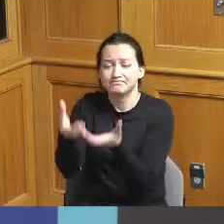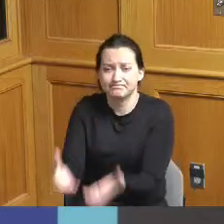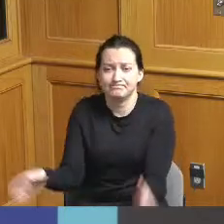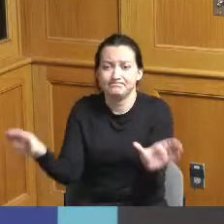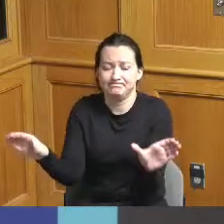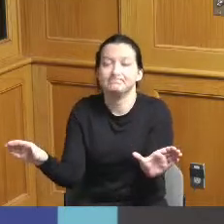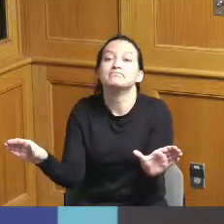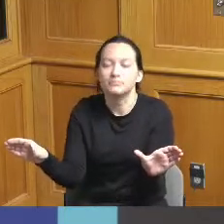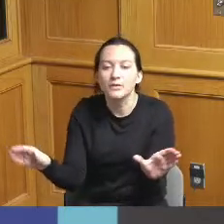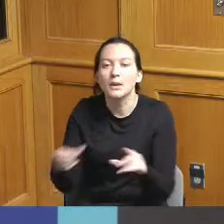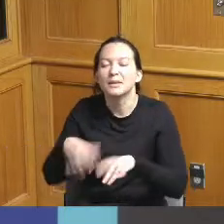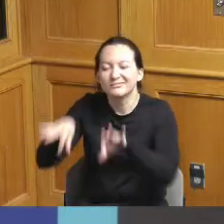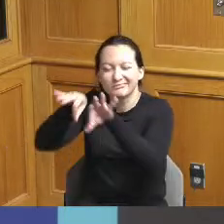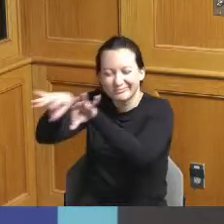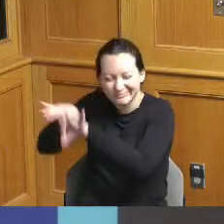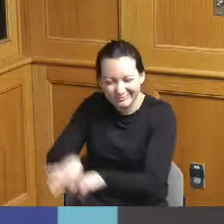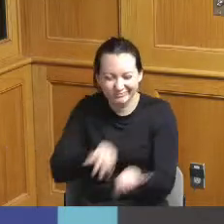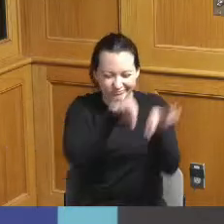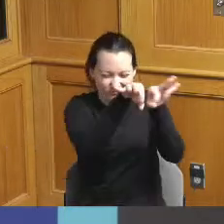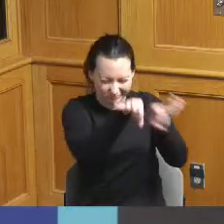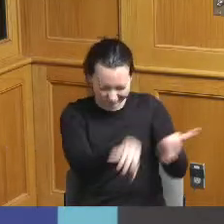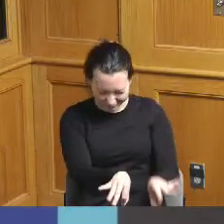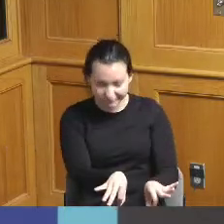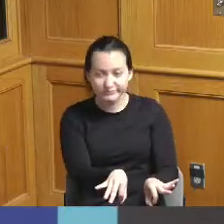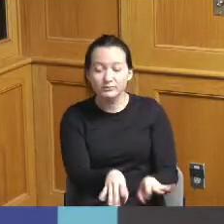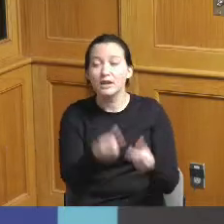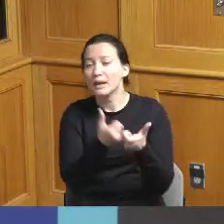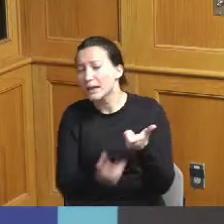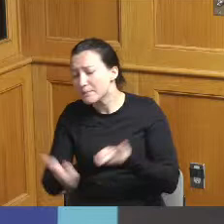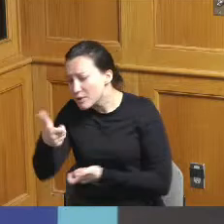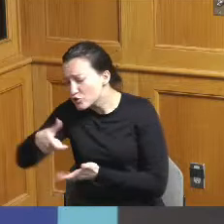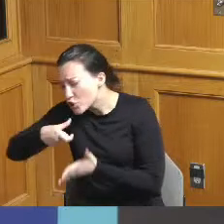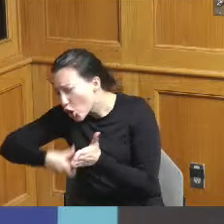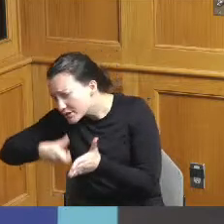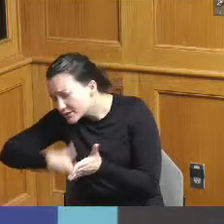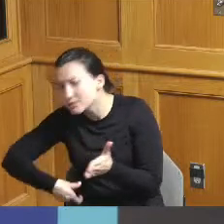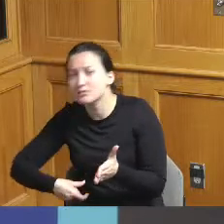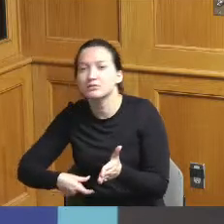well as a description of the allocation breakdown between Administrative costs and Direct Services